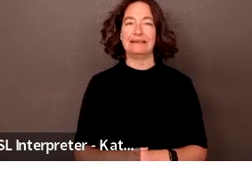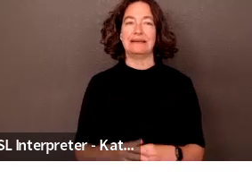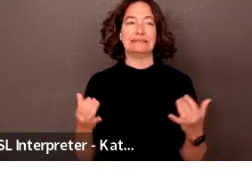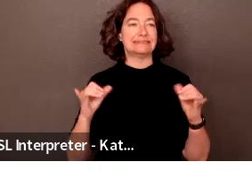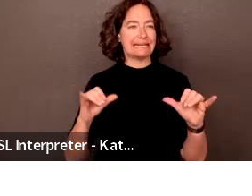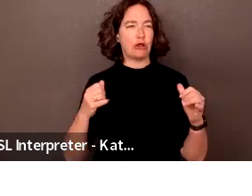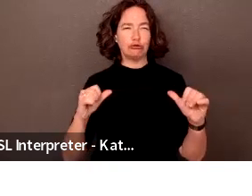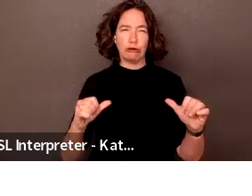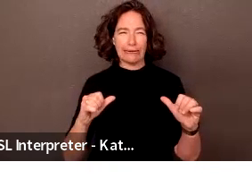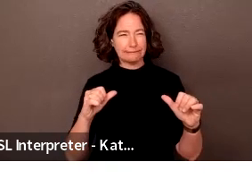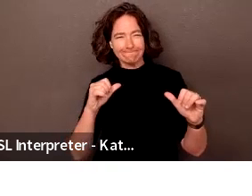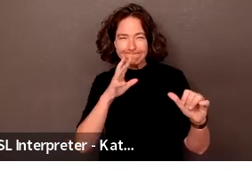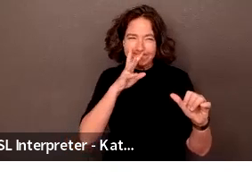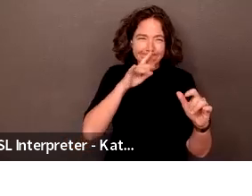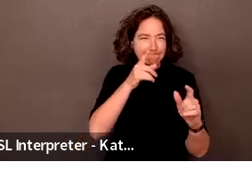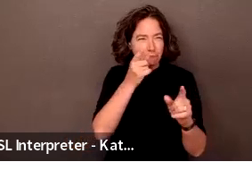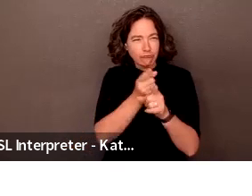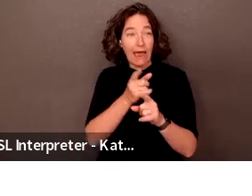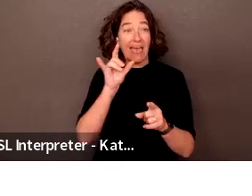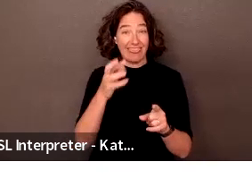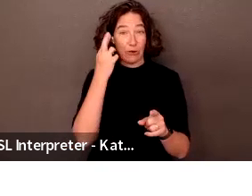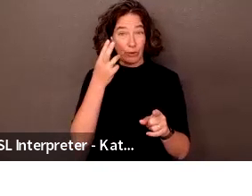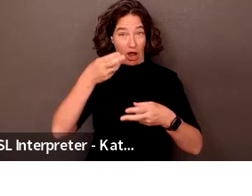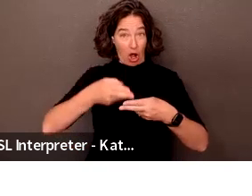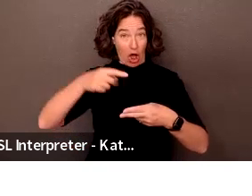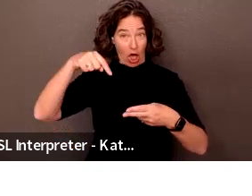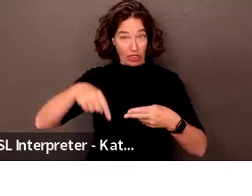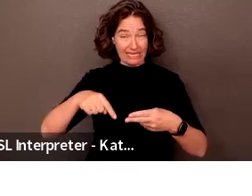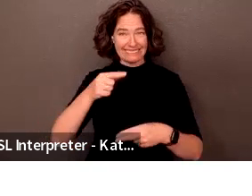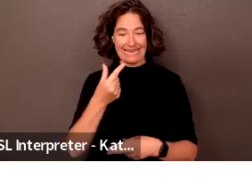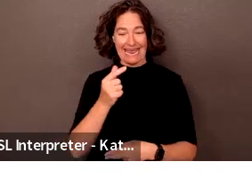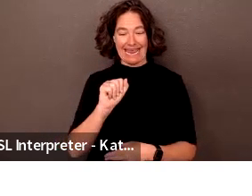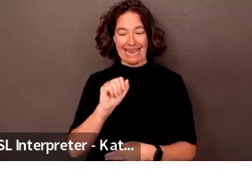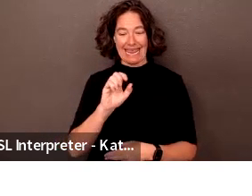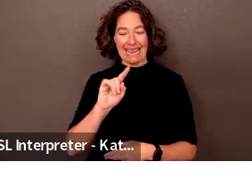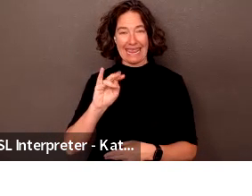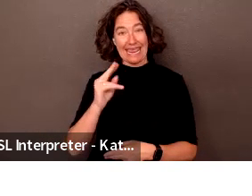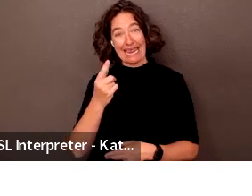turn left and then left and the men's will be on the right. Then if you keep